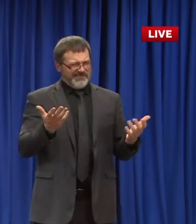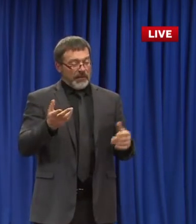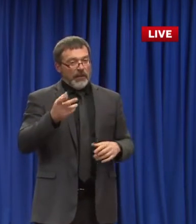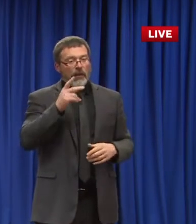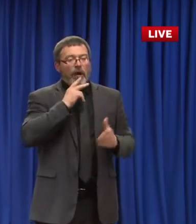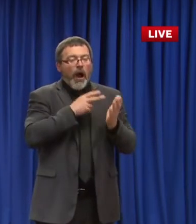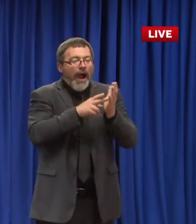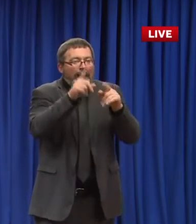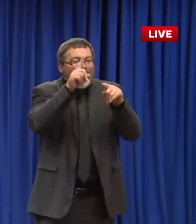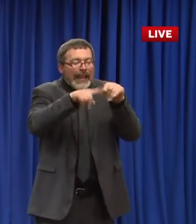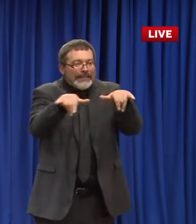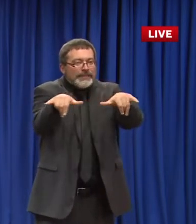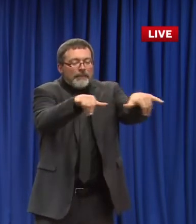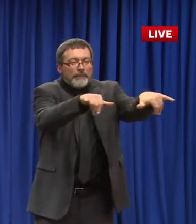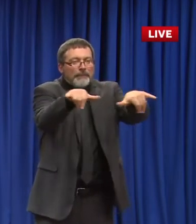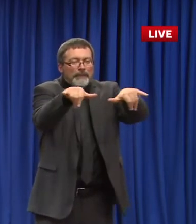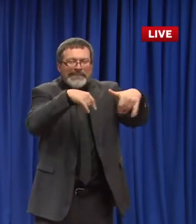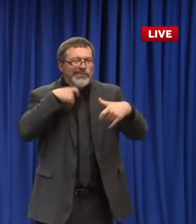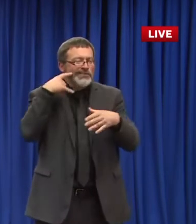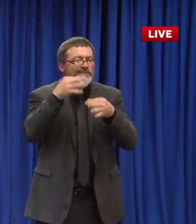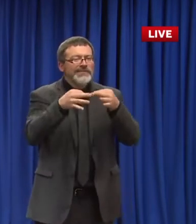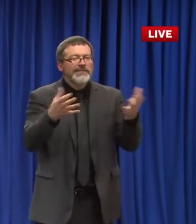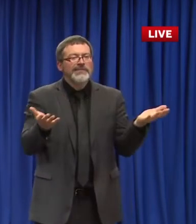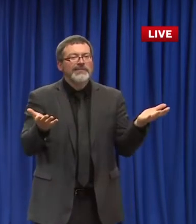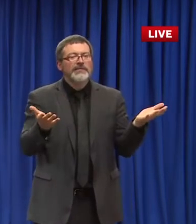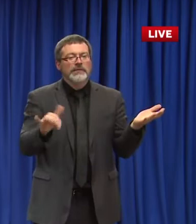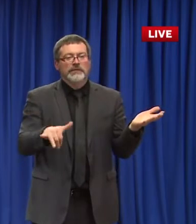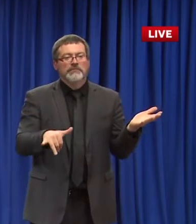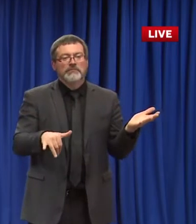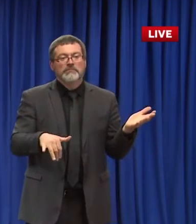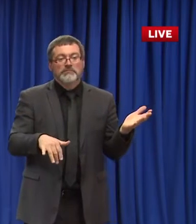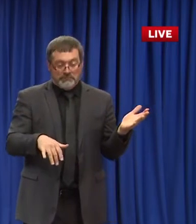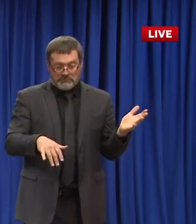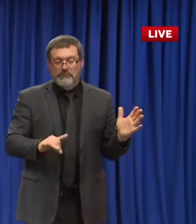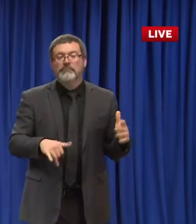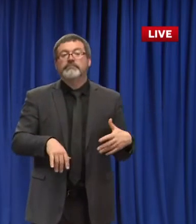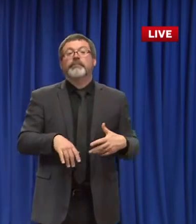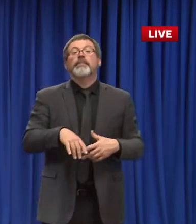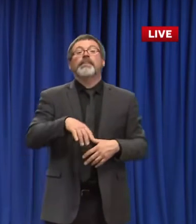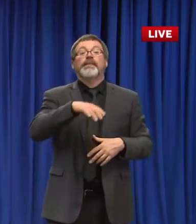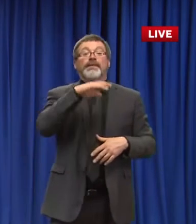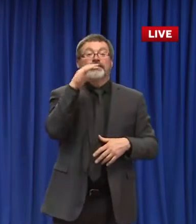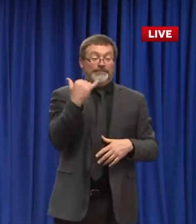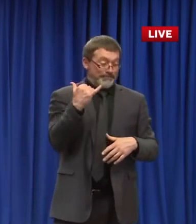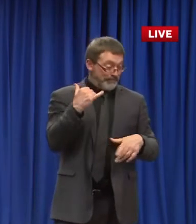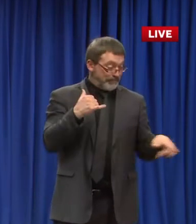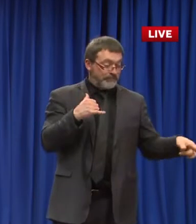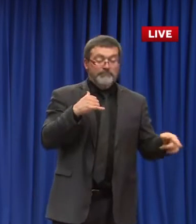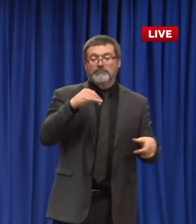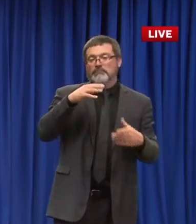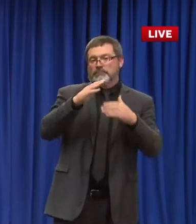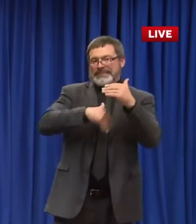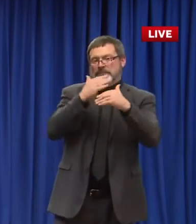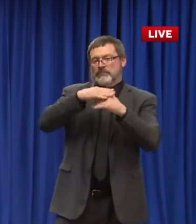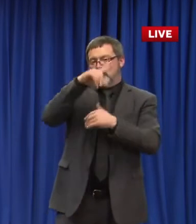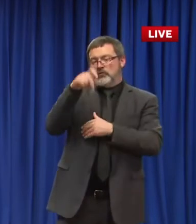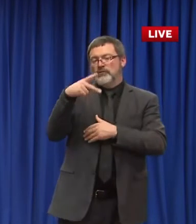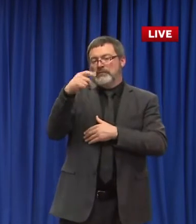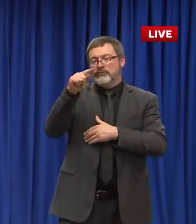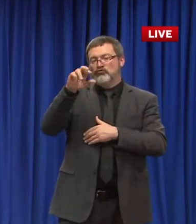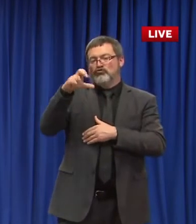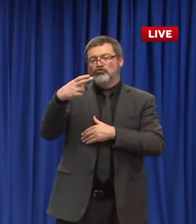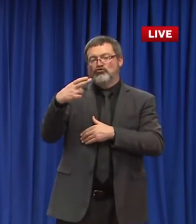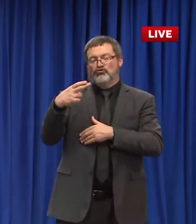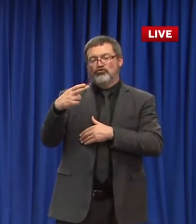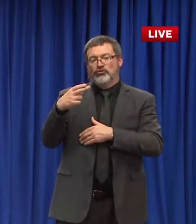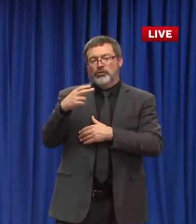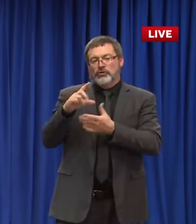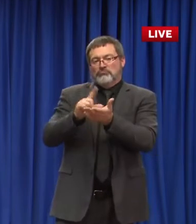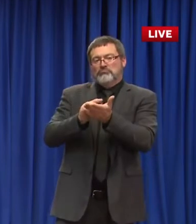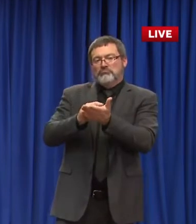NO AGAIN, AGAIN, THEY’RE TWO COMPLETELY DIFFERENT SITUATIONS.